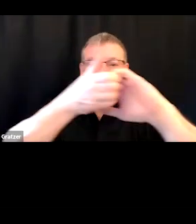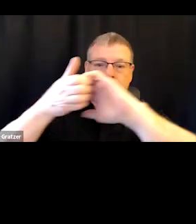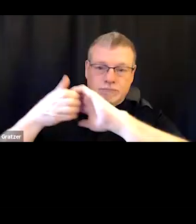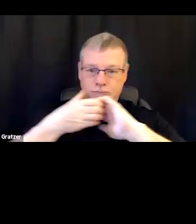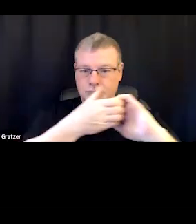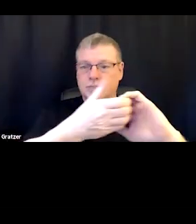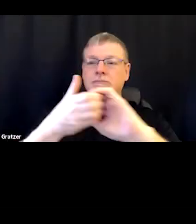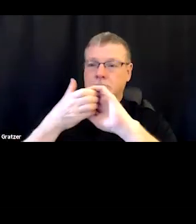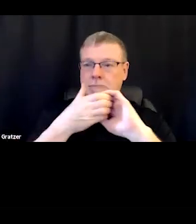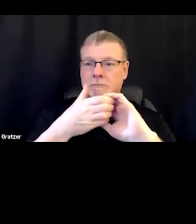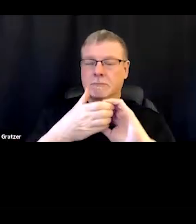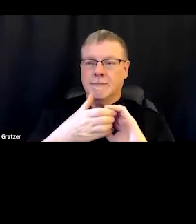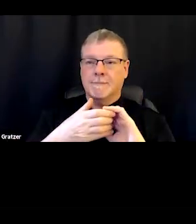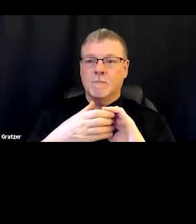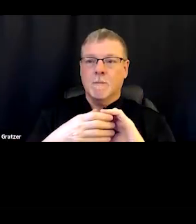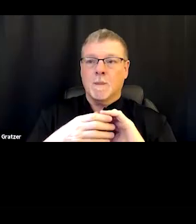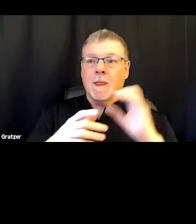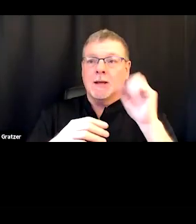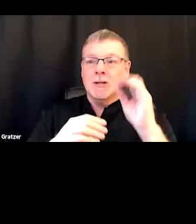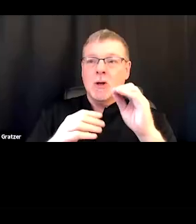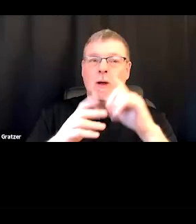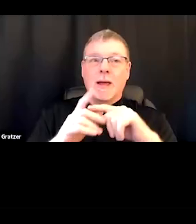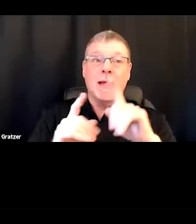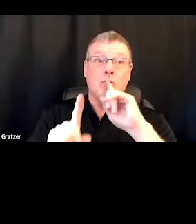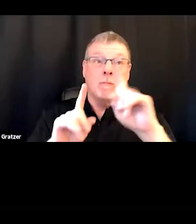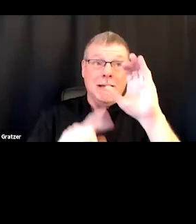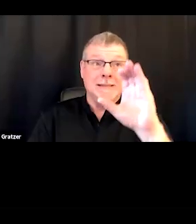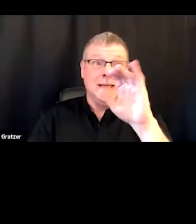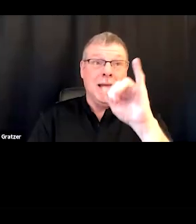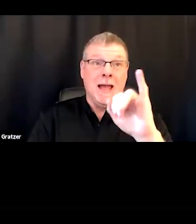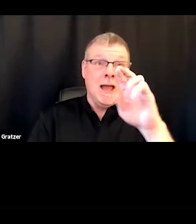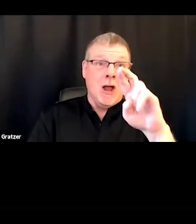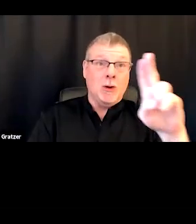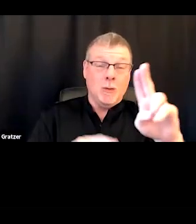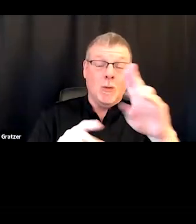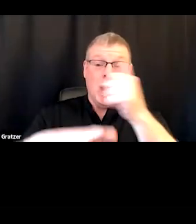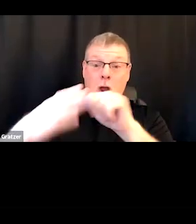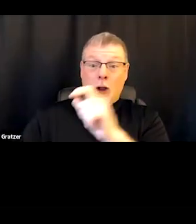So the Crisis Intervention Response Unit is under the Denver Police Department